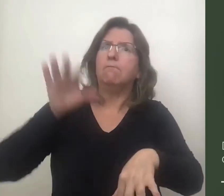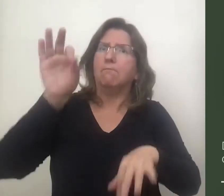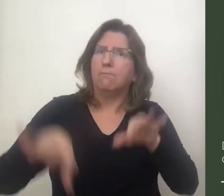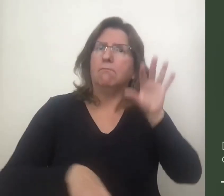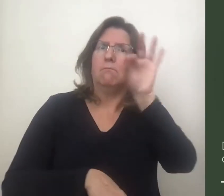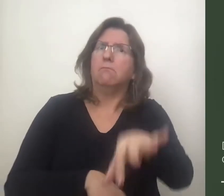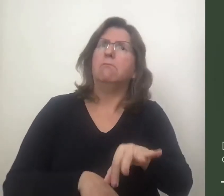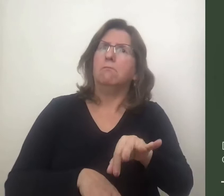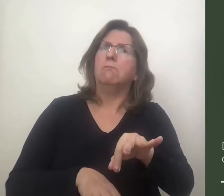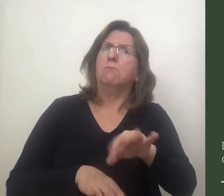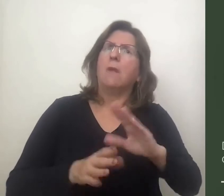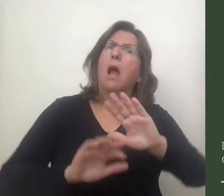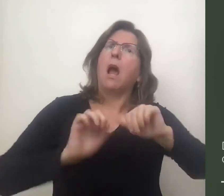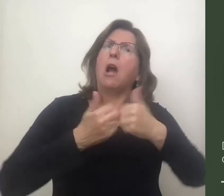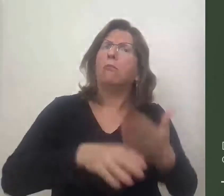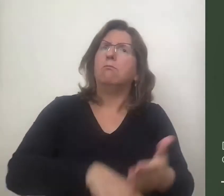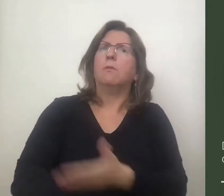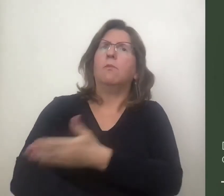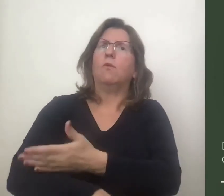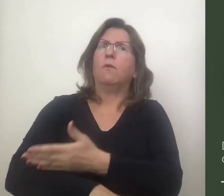universal instructional design and accessibility.